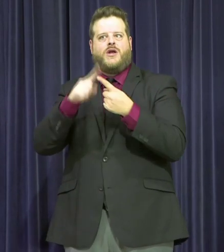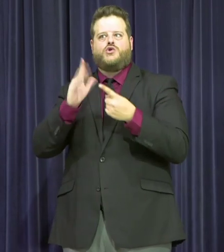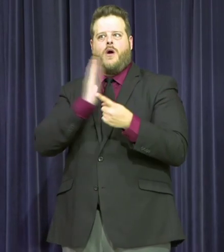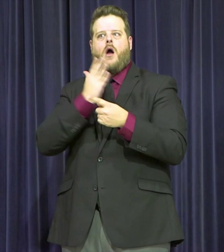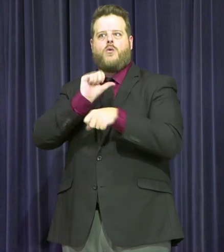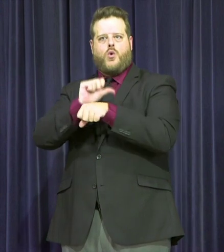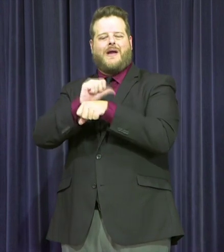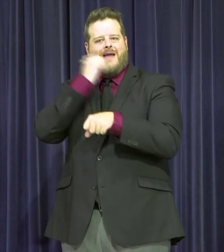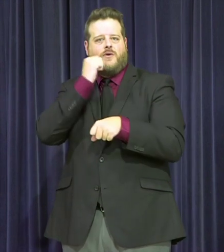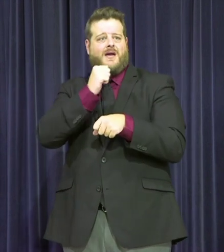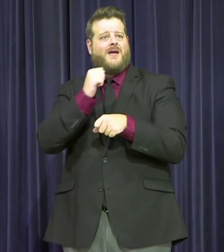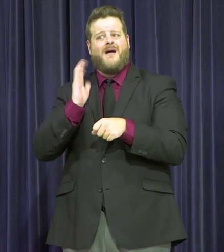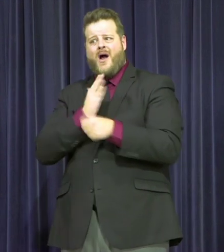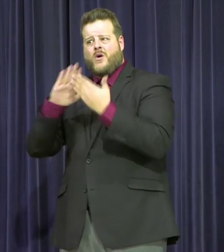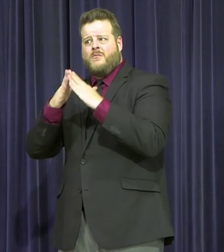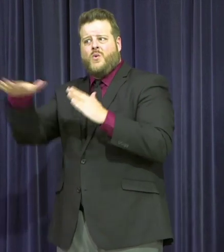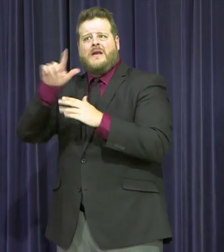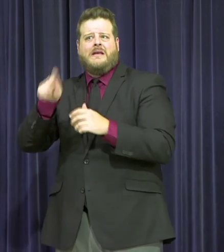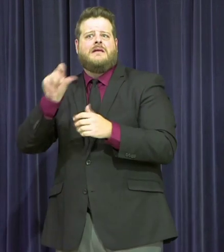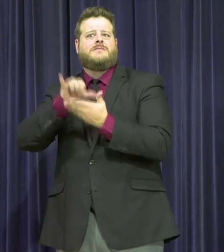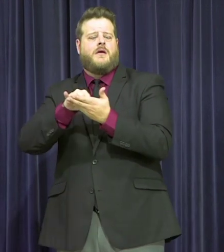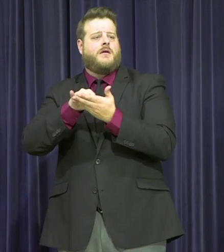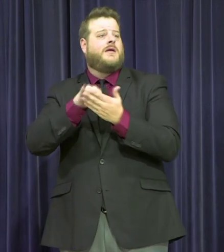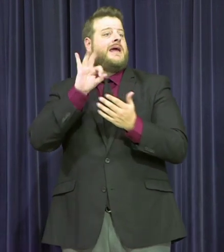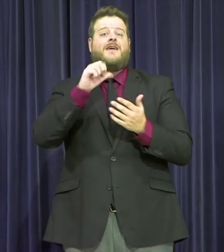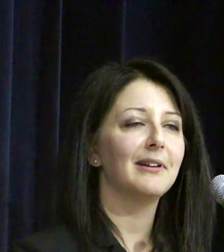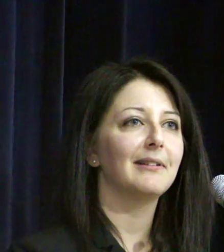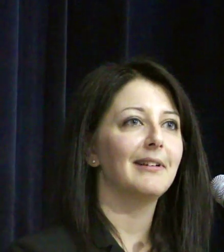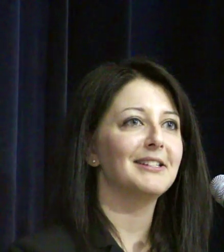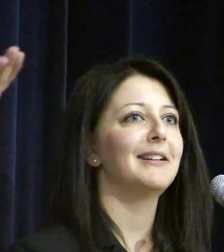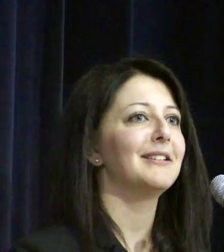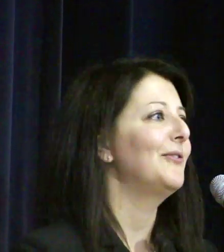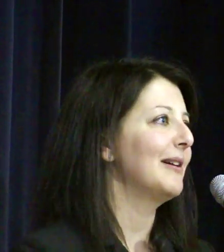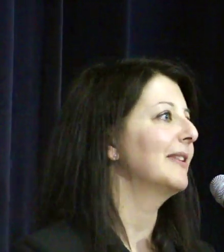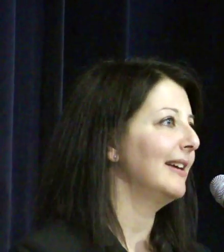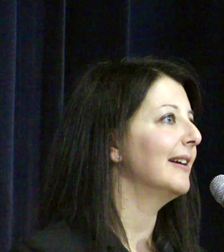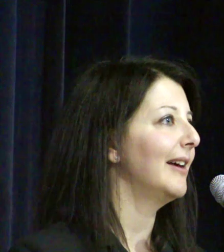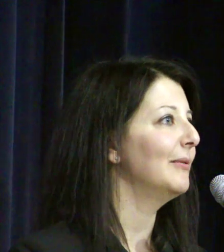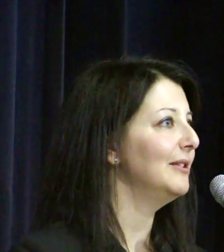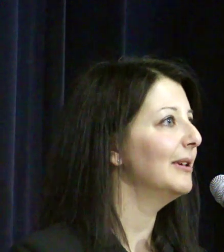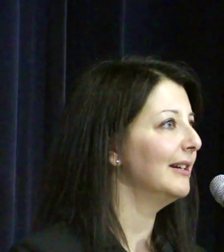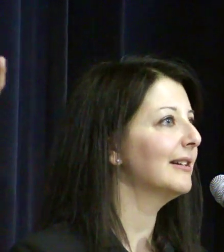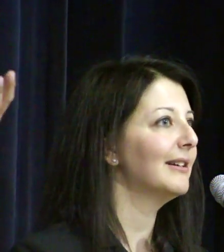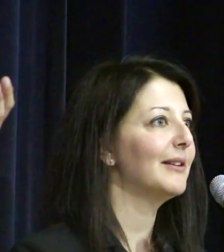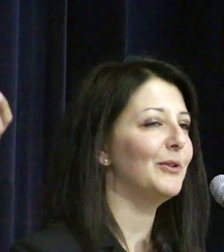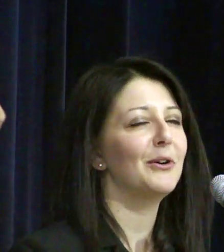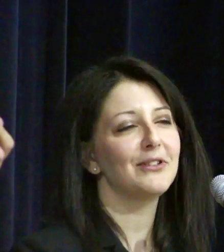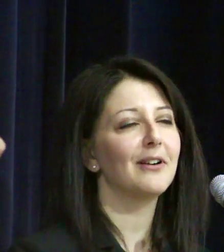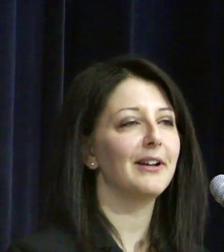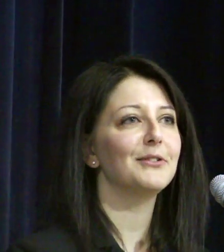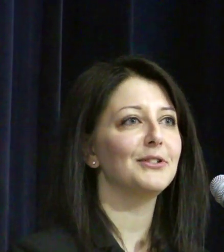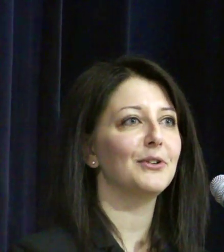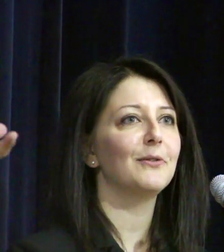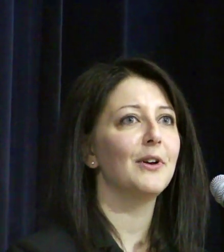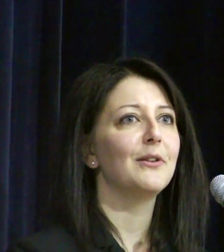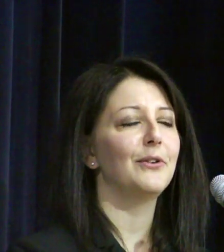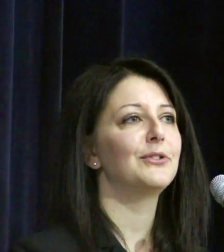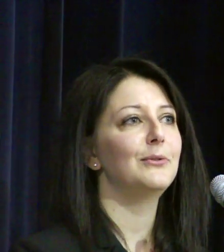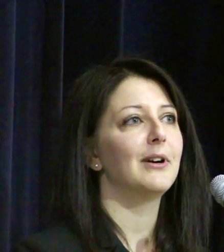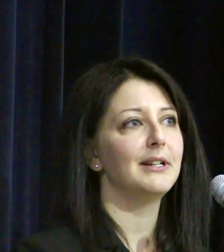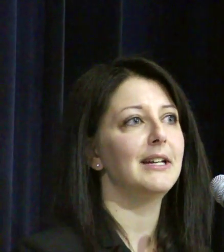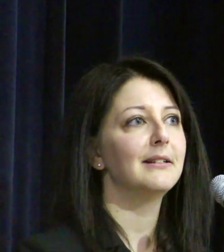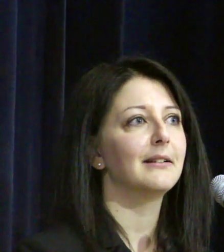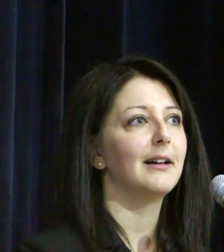If we're not joyful here in the work as a family, its harder to serve those who are in need.